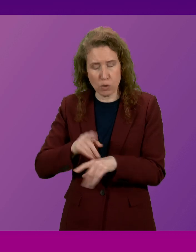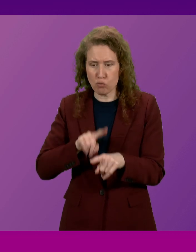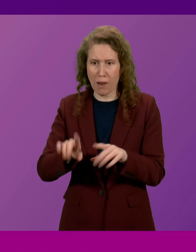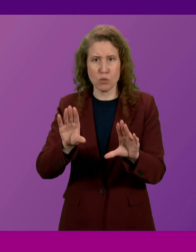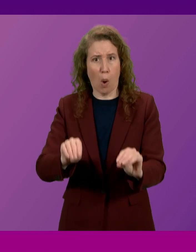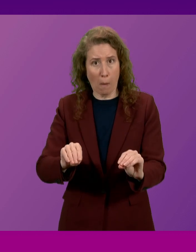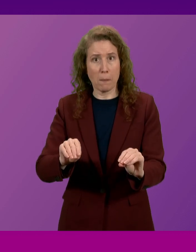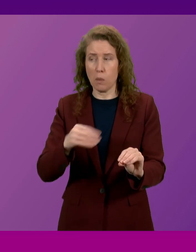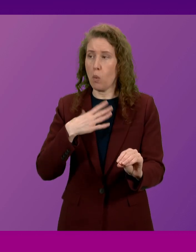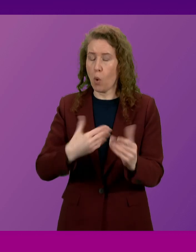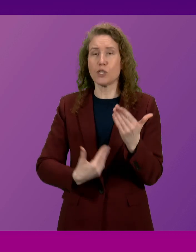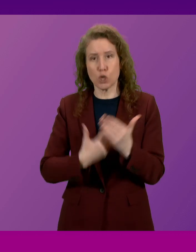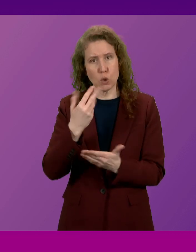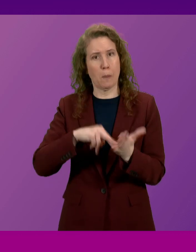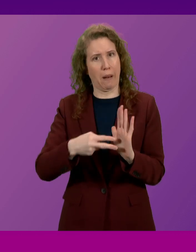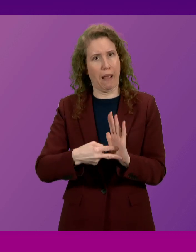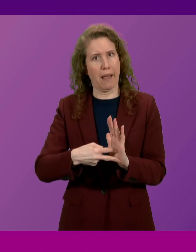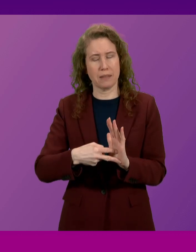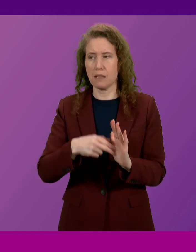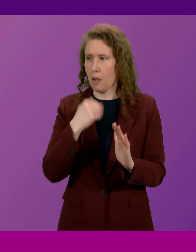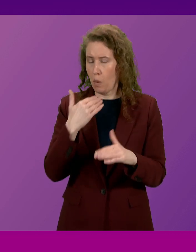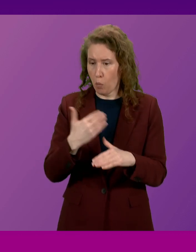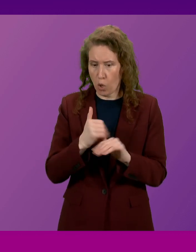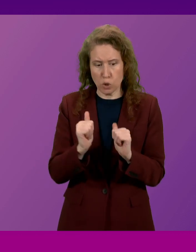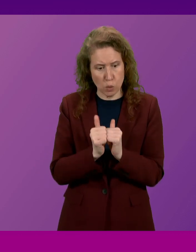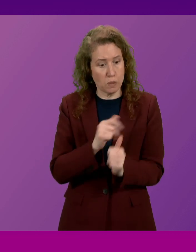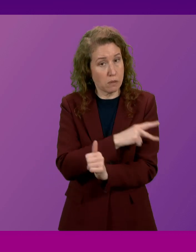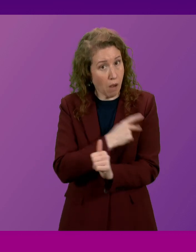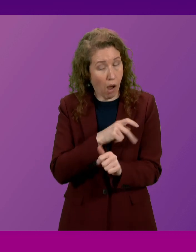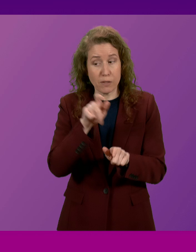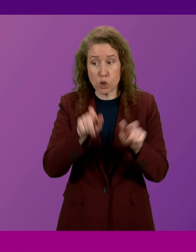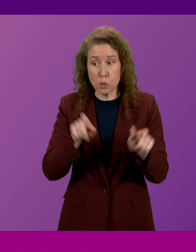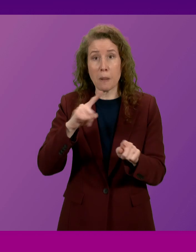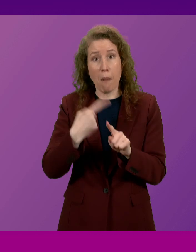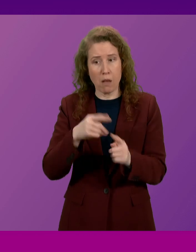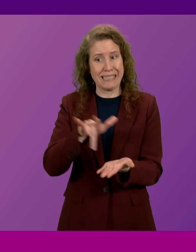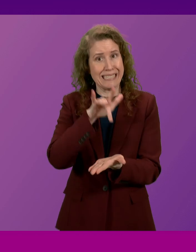and that we will get a new plan that works for the staff, the students and the city of Dundee.